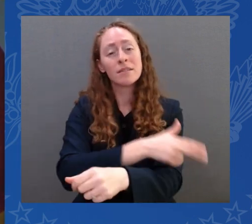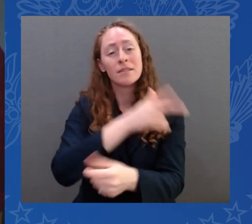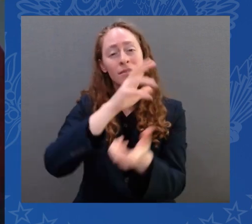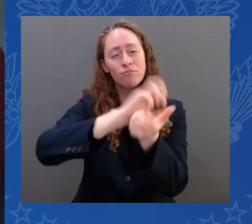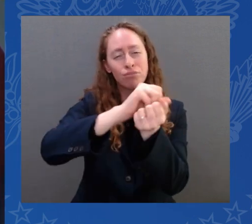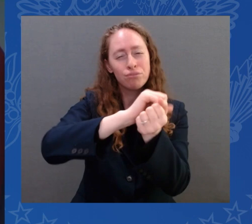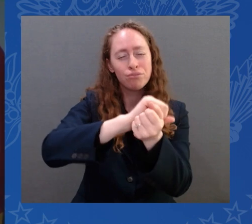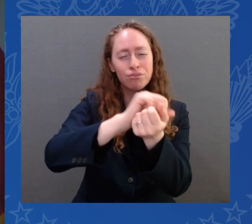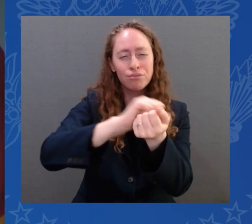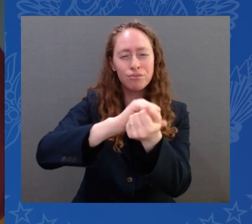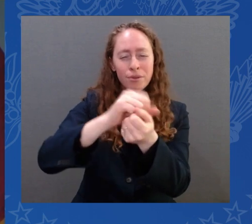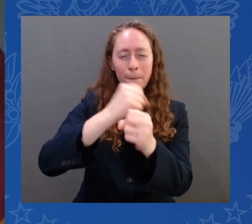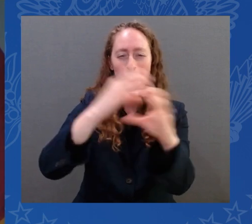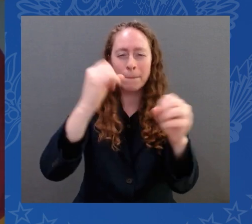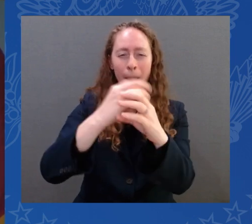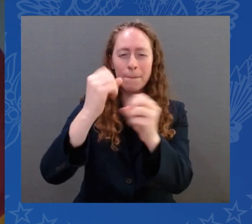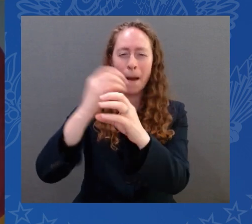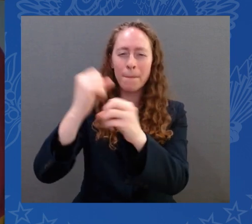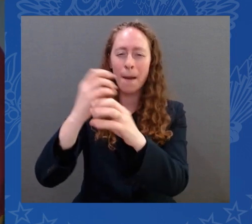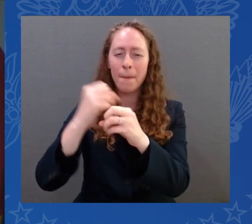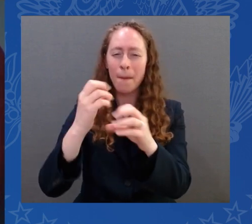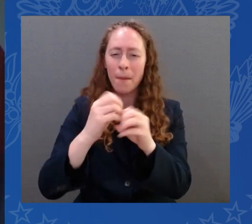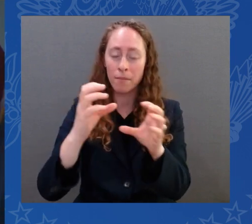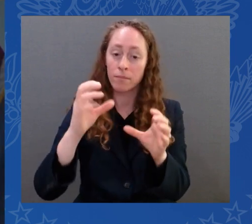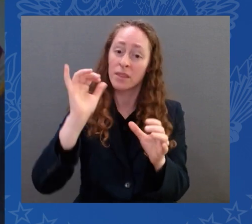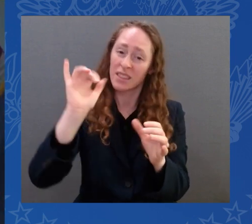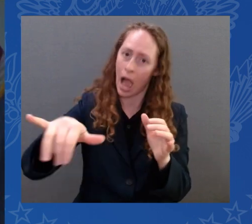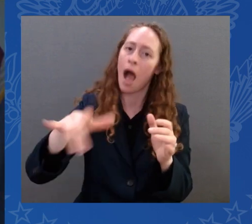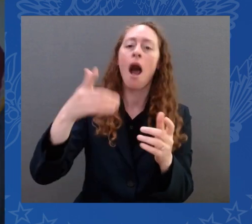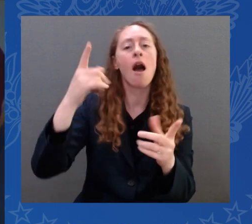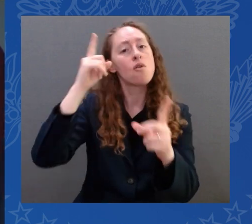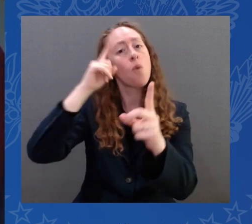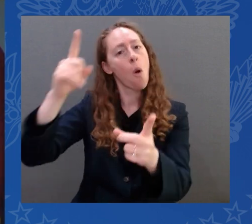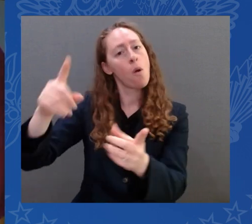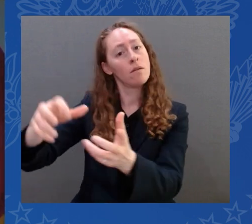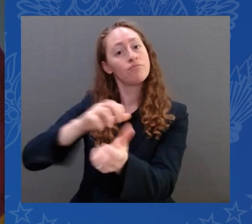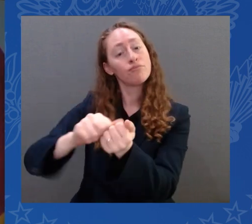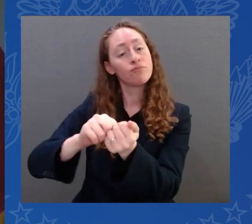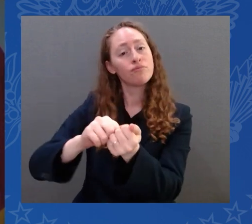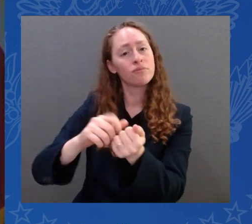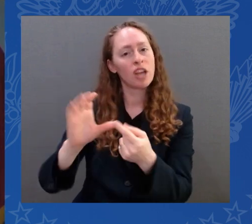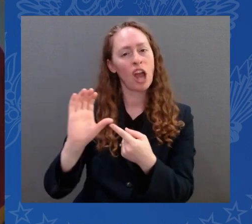A direct assault on the fundamental tenets of rule-based international order.